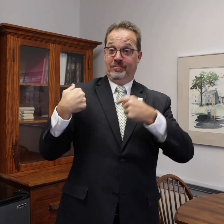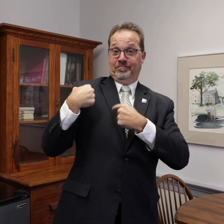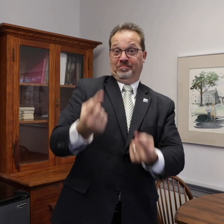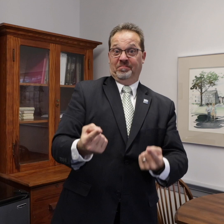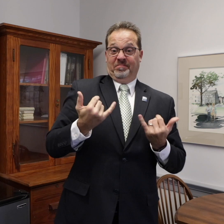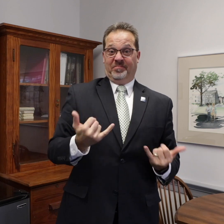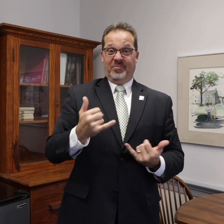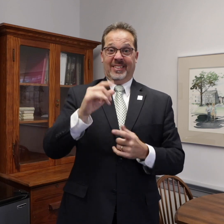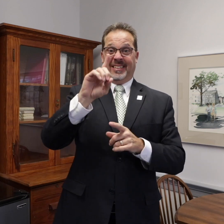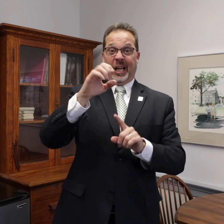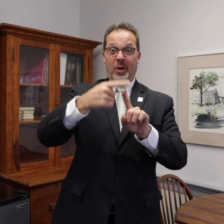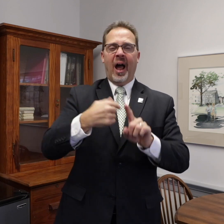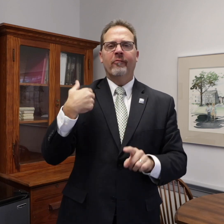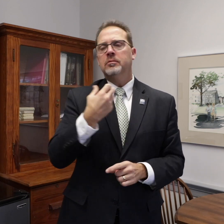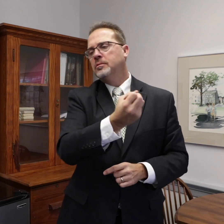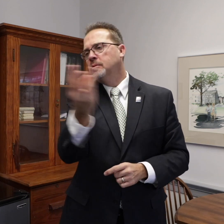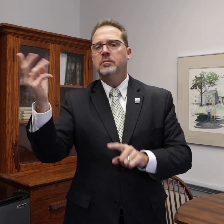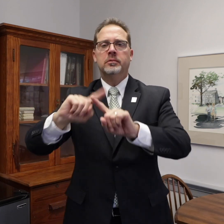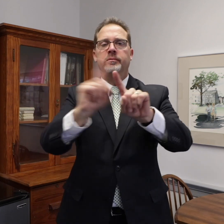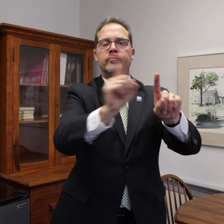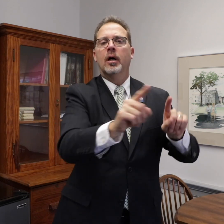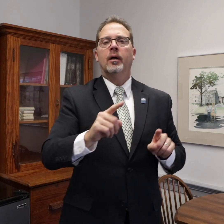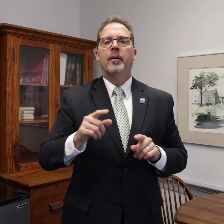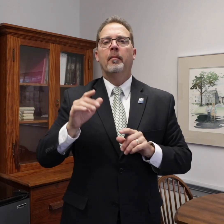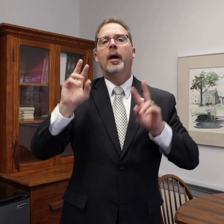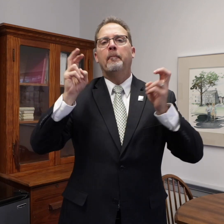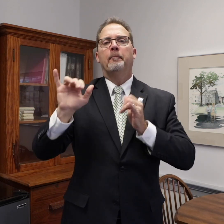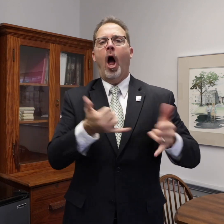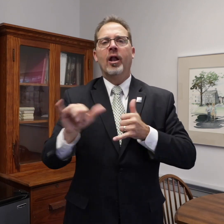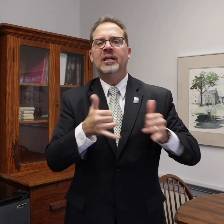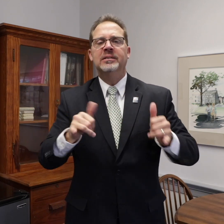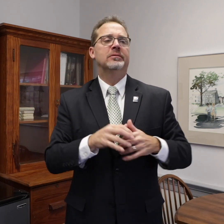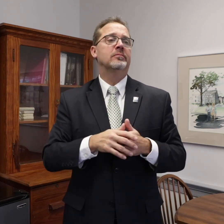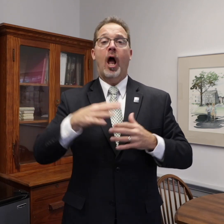December. There are a number of community events and holiday parties coming up. It